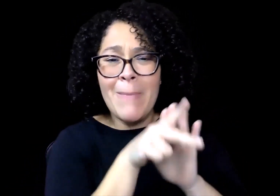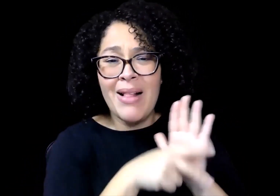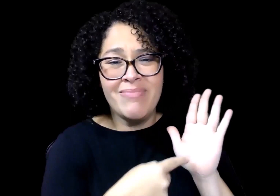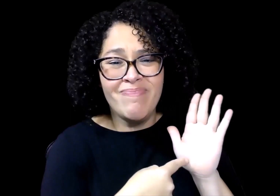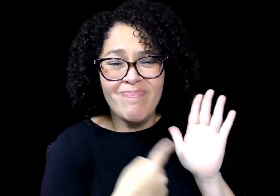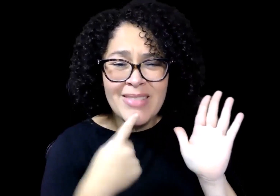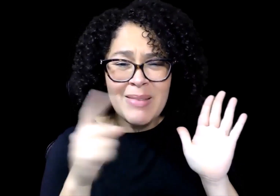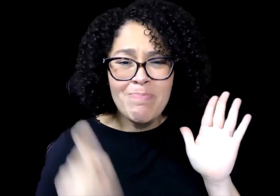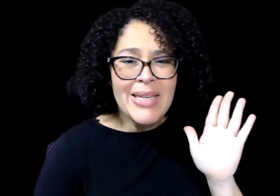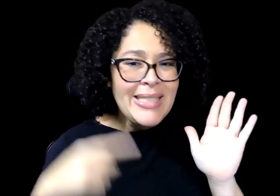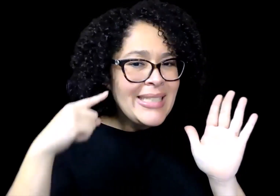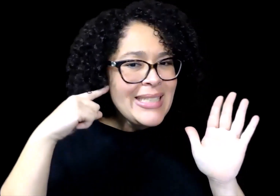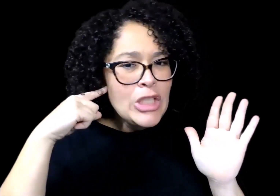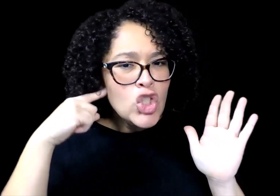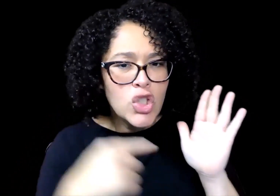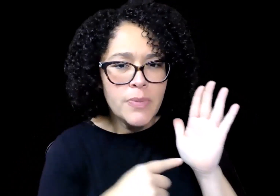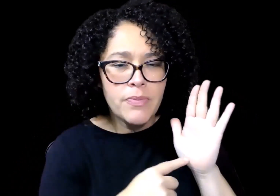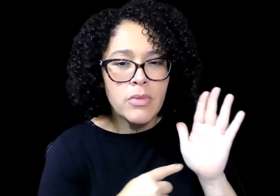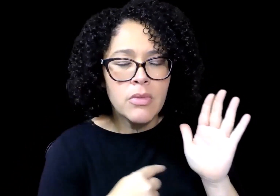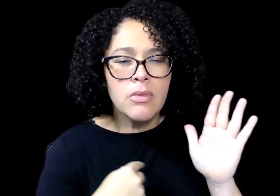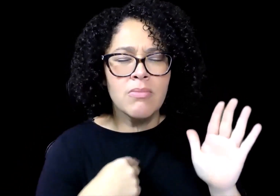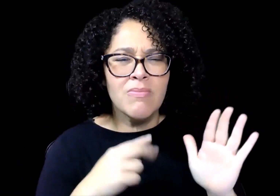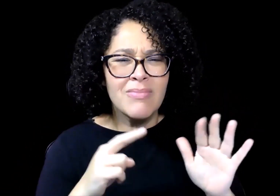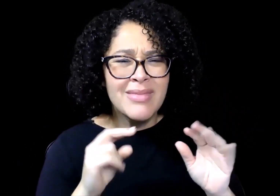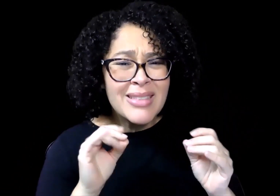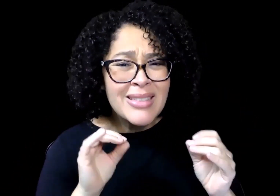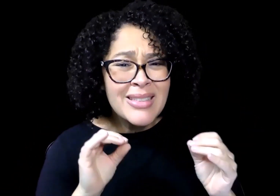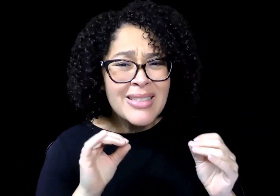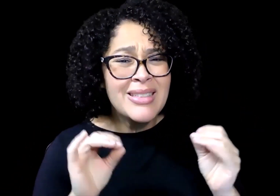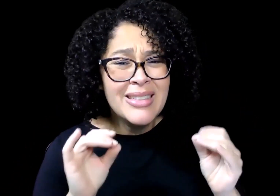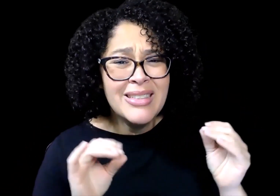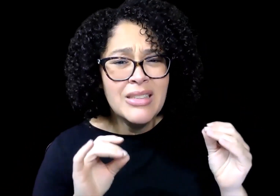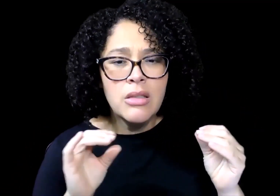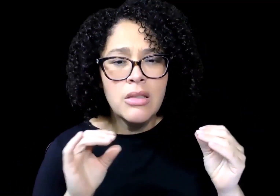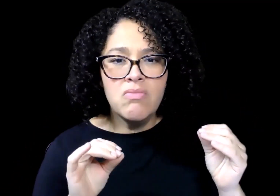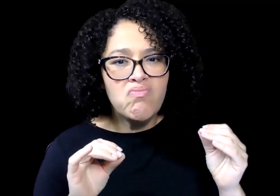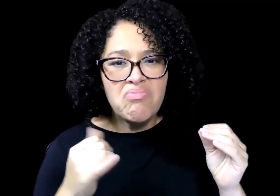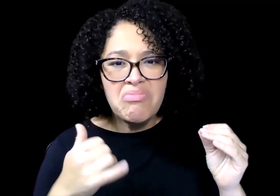they still seemed hesitant they said you know the policy says you really have to be able to hear